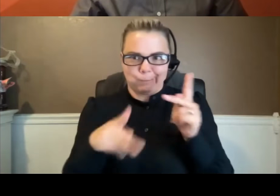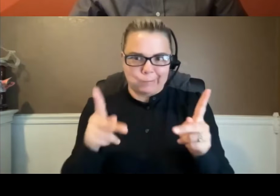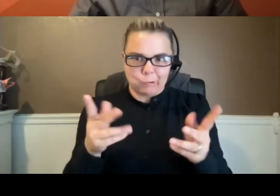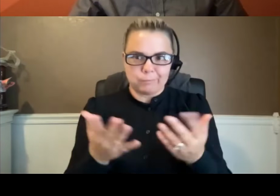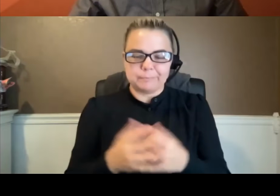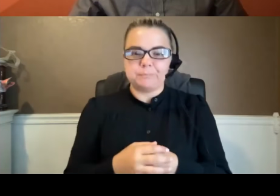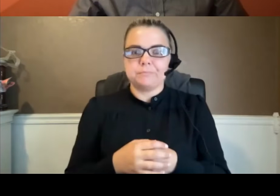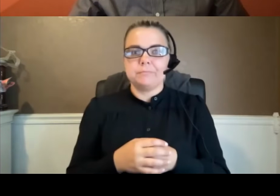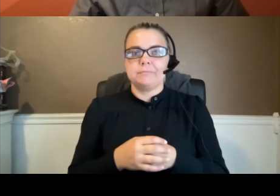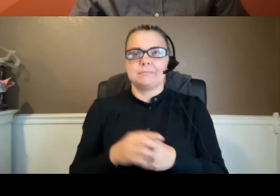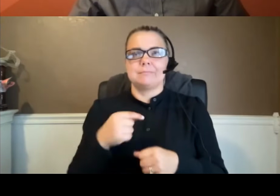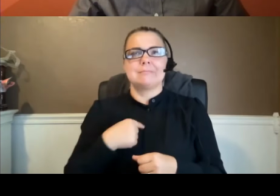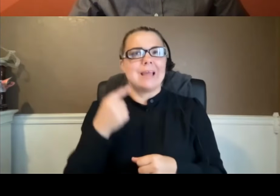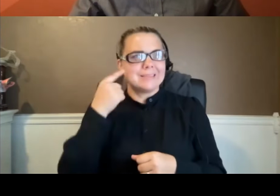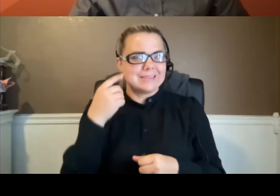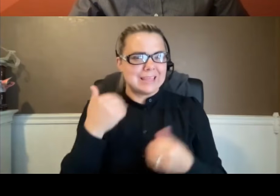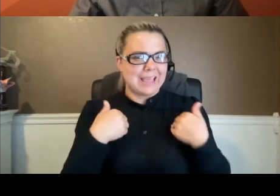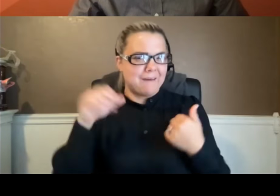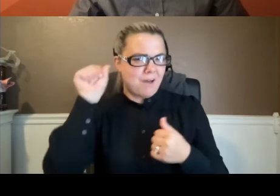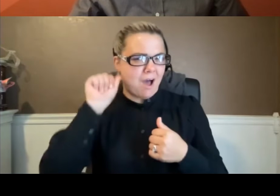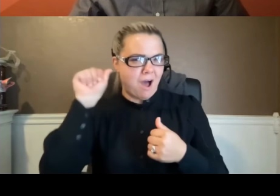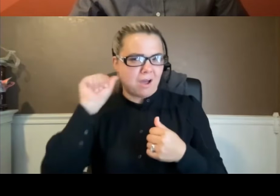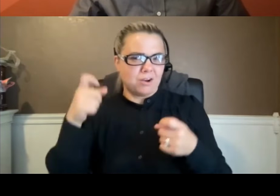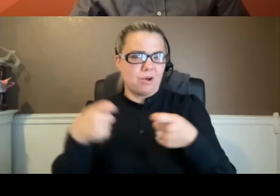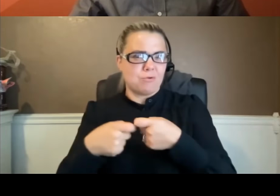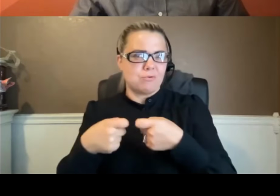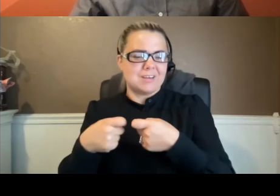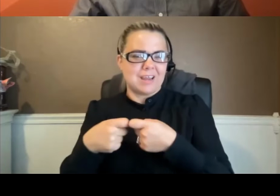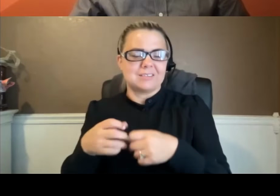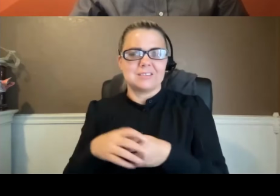I have my audio hooked up so that you'll be able to hear this part. This one is a screen